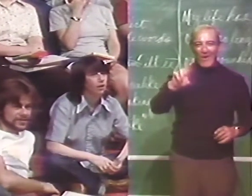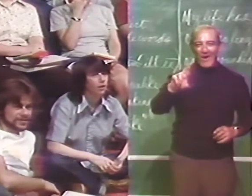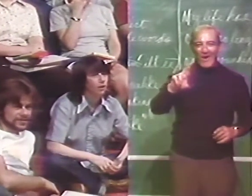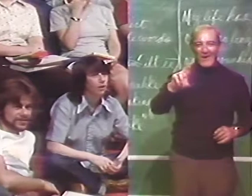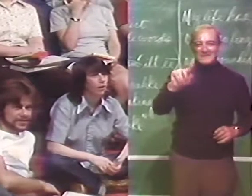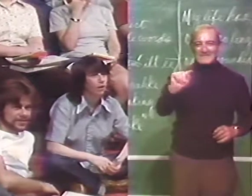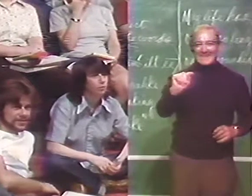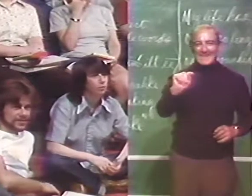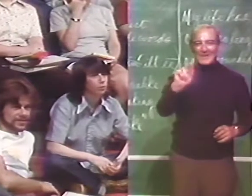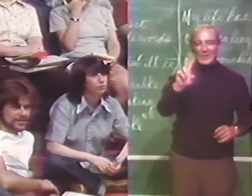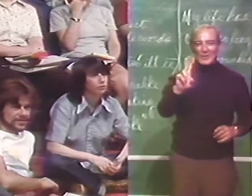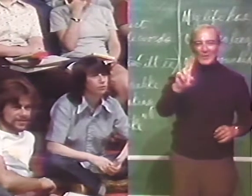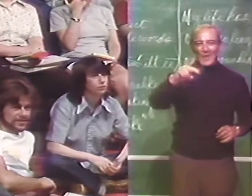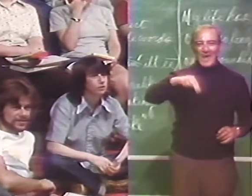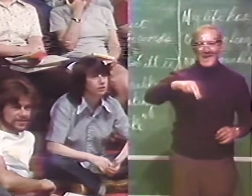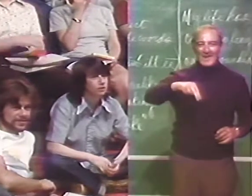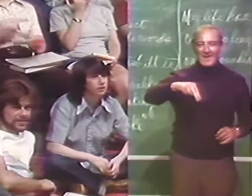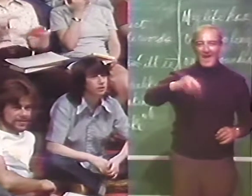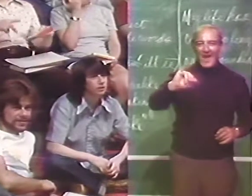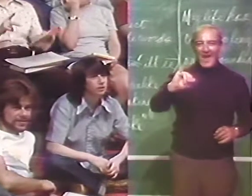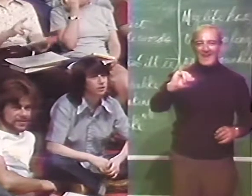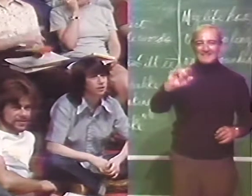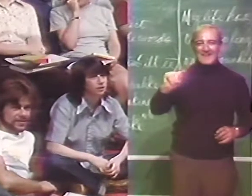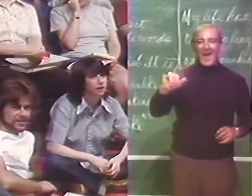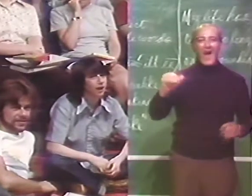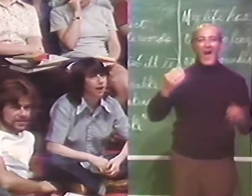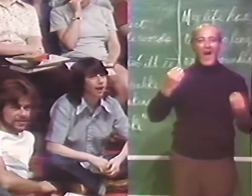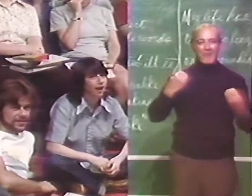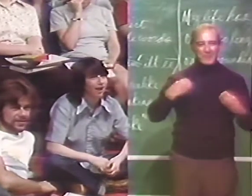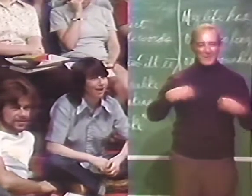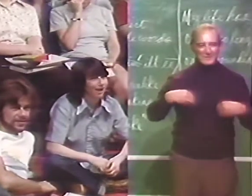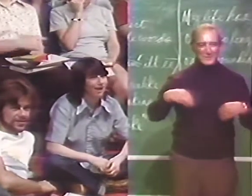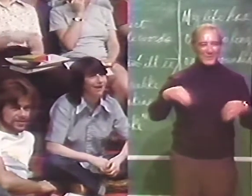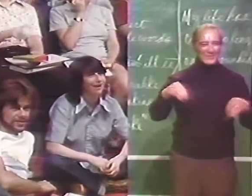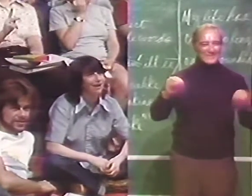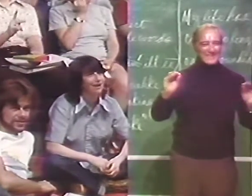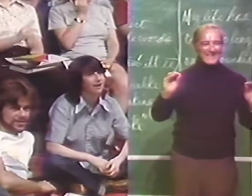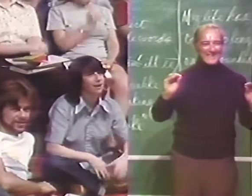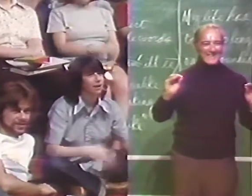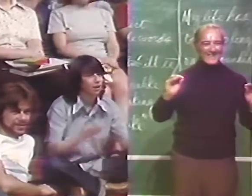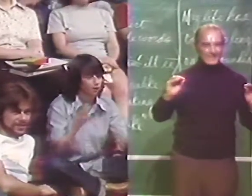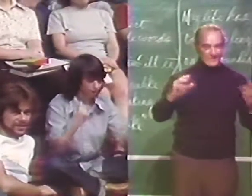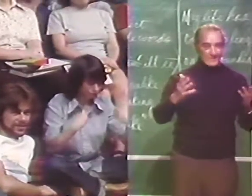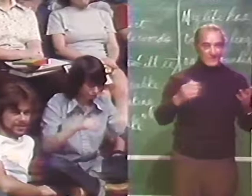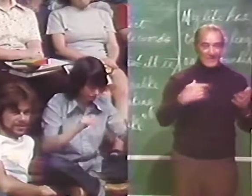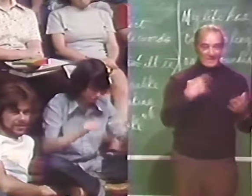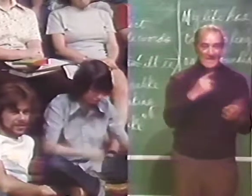O-P-P-O-R-T-U-N-I-T-Y.